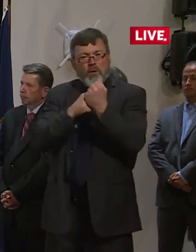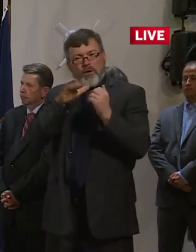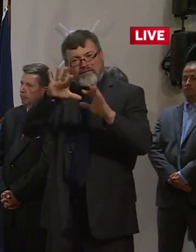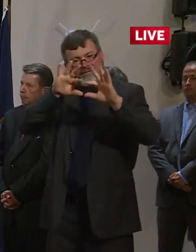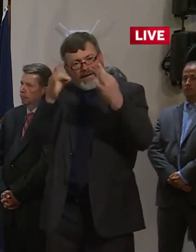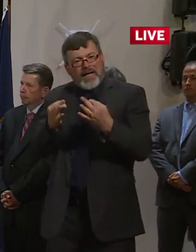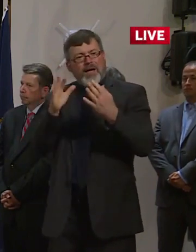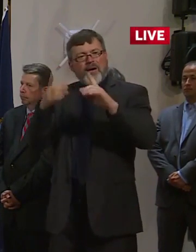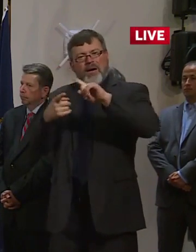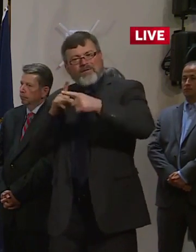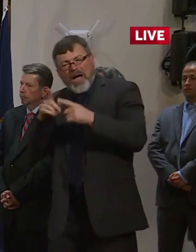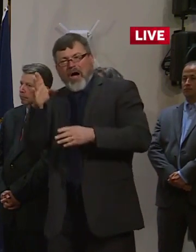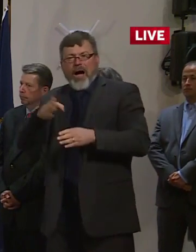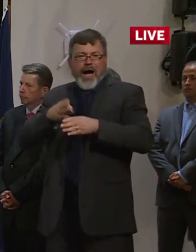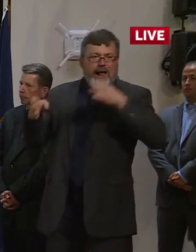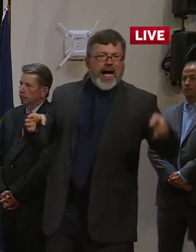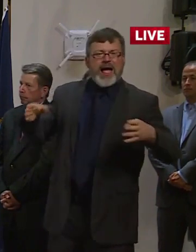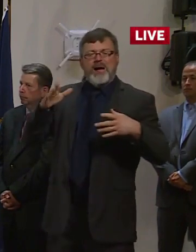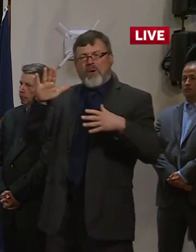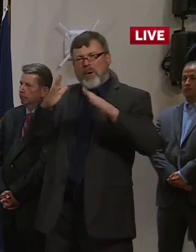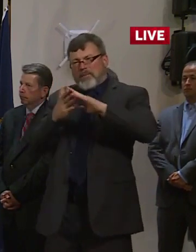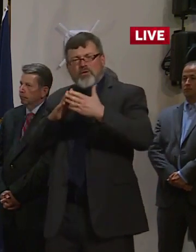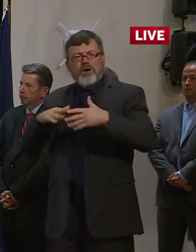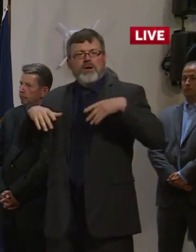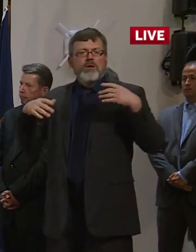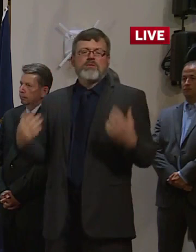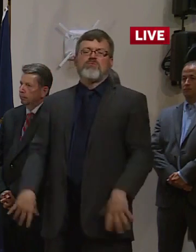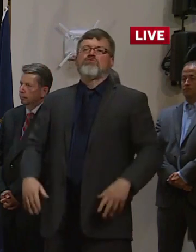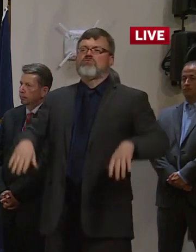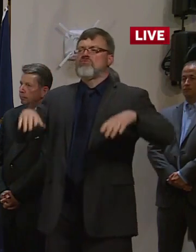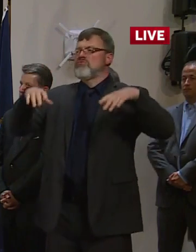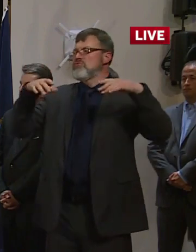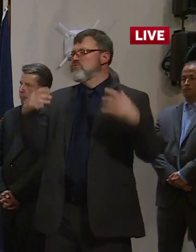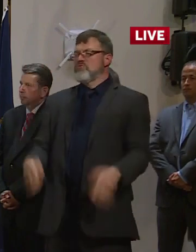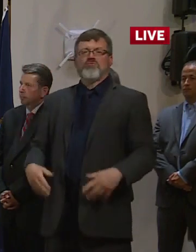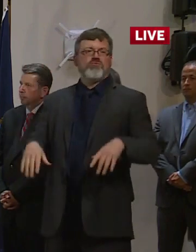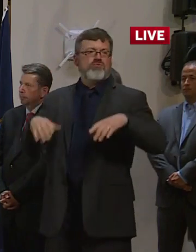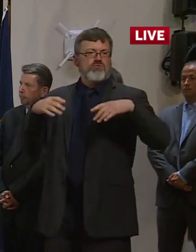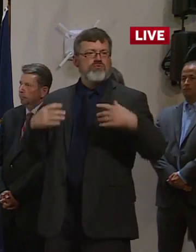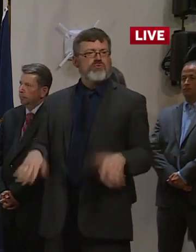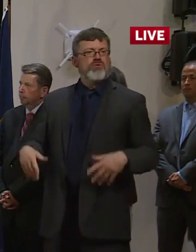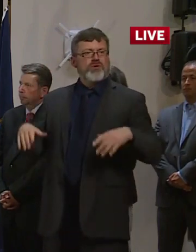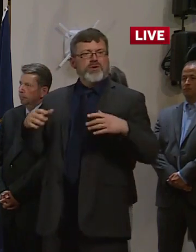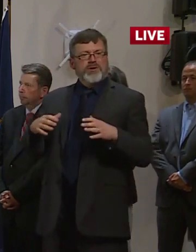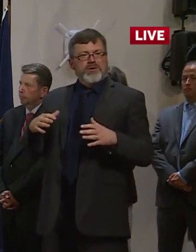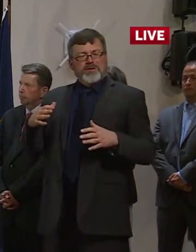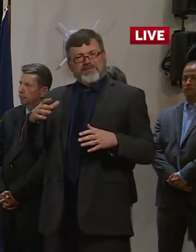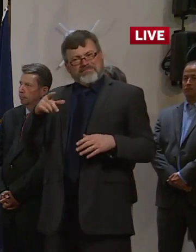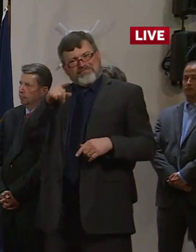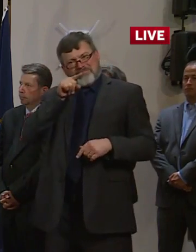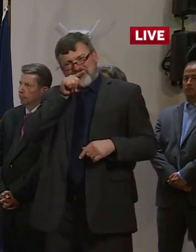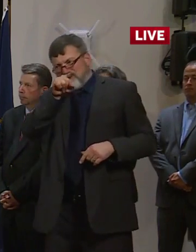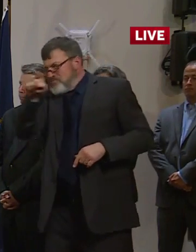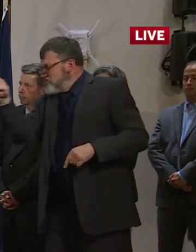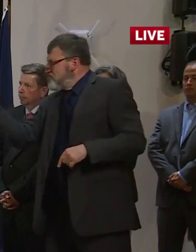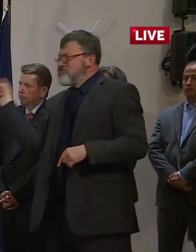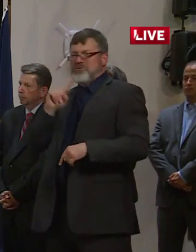THE INGENUITY, CREATIVITY, AND DEDICATION FROM OTHERS, THEIR FRIENDS AND FAMILIES, NEIGHBORS AND COMMUNIESTI, IT’S BEEN